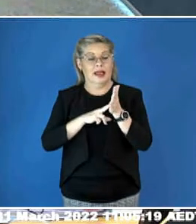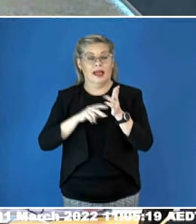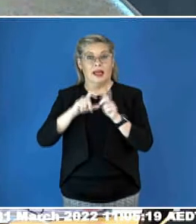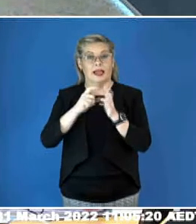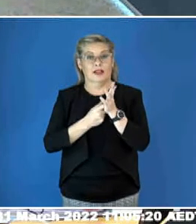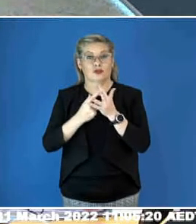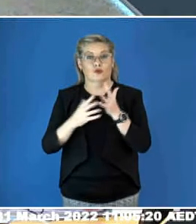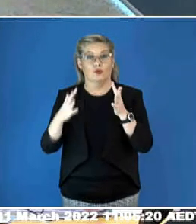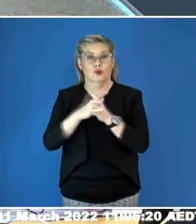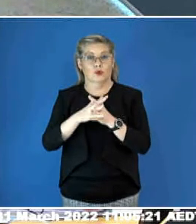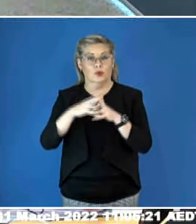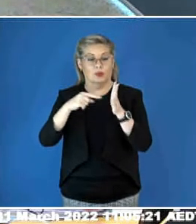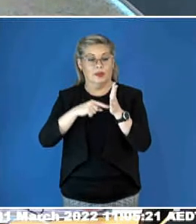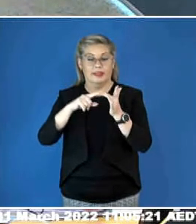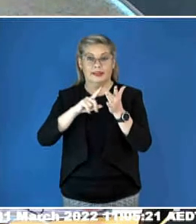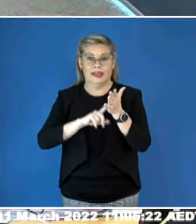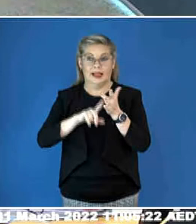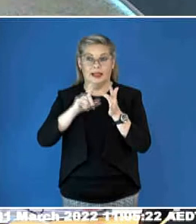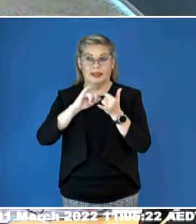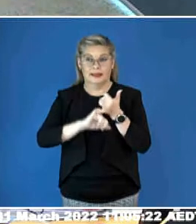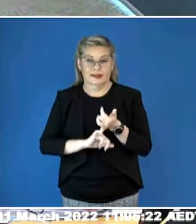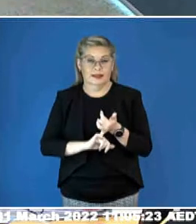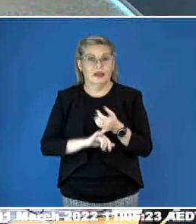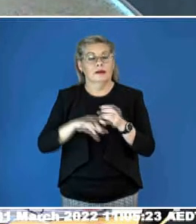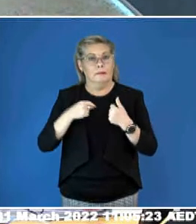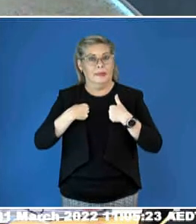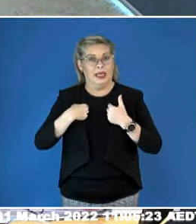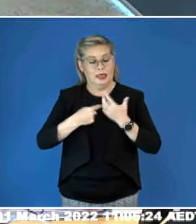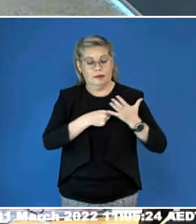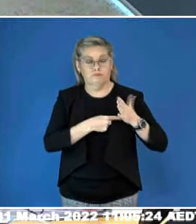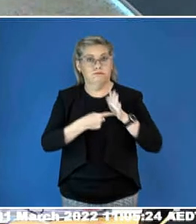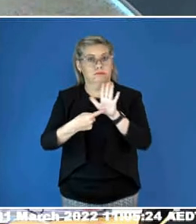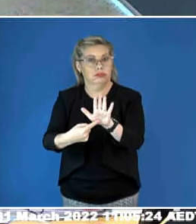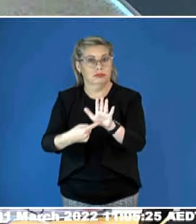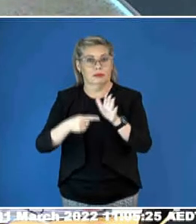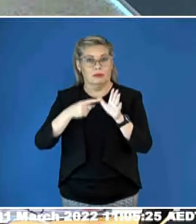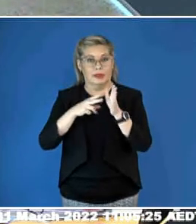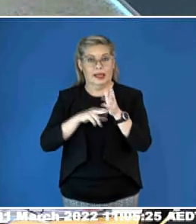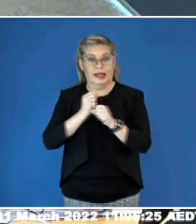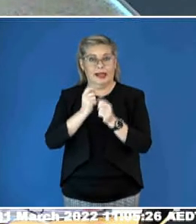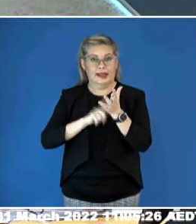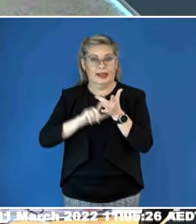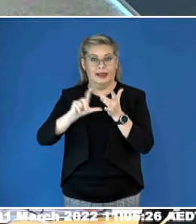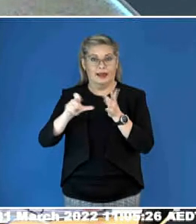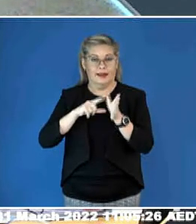I am instructed by MinterEllison and, as Ms Fraser indicated, I appear on behalf of Anglicare Southern Queensland.